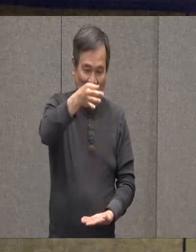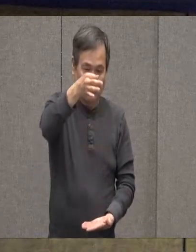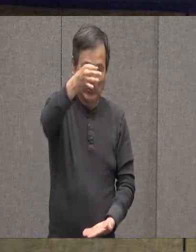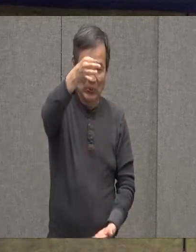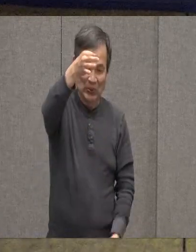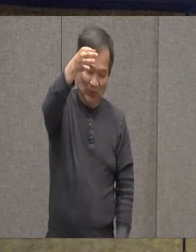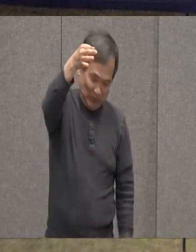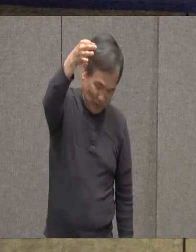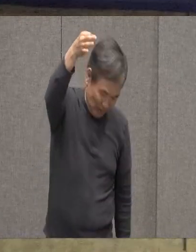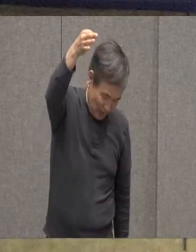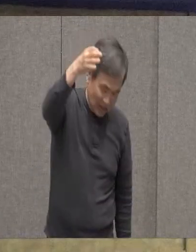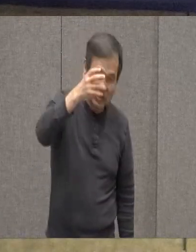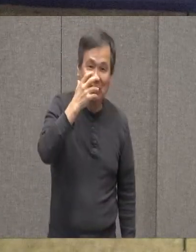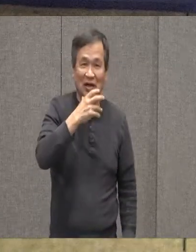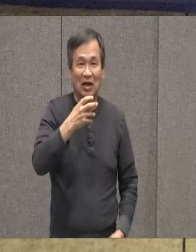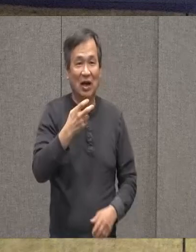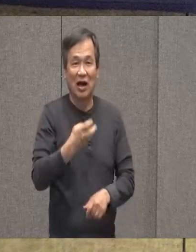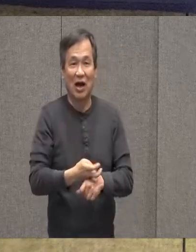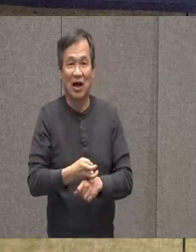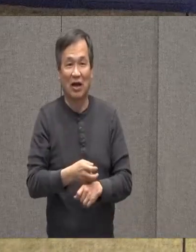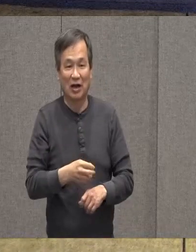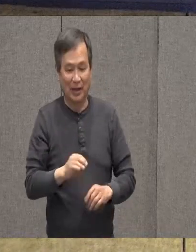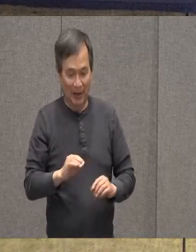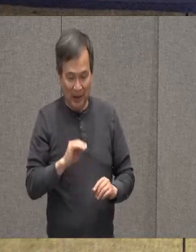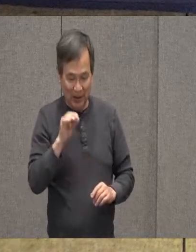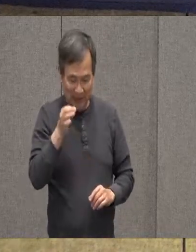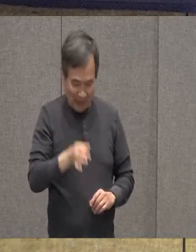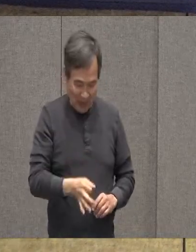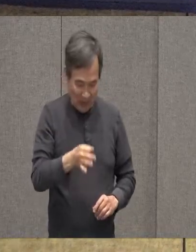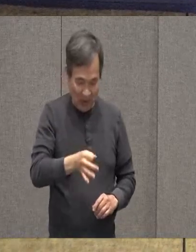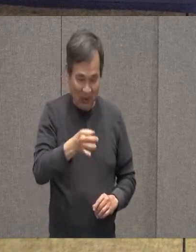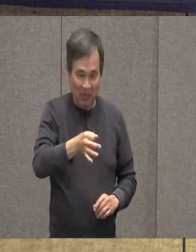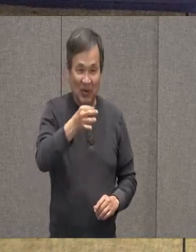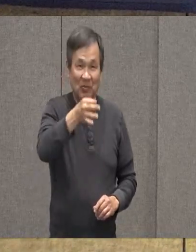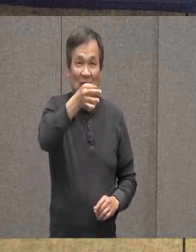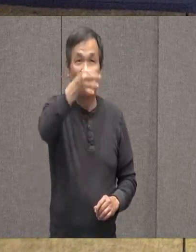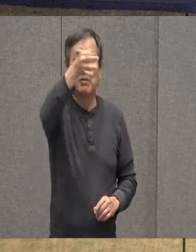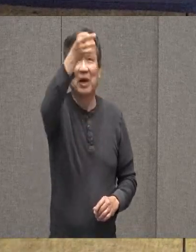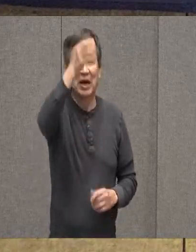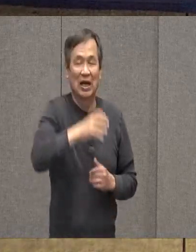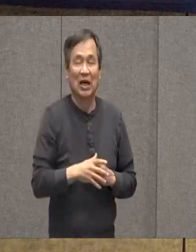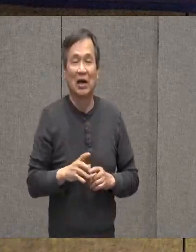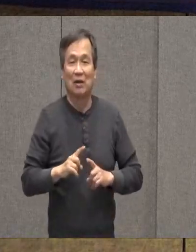That'd be tough to stack that many pennies, okay but we are still working,